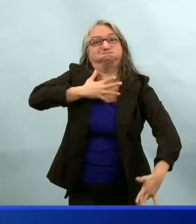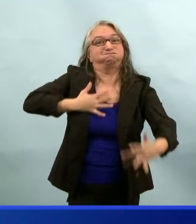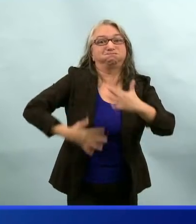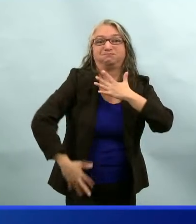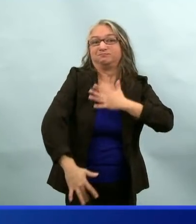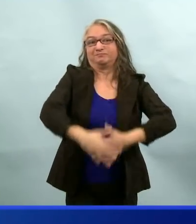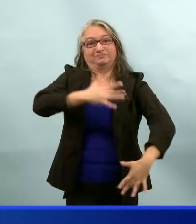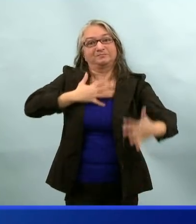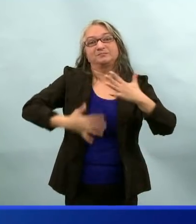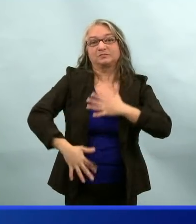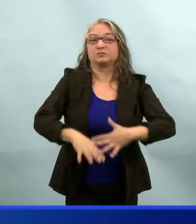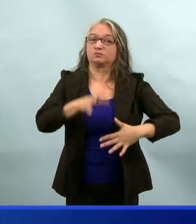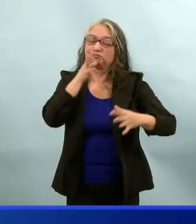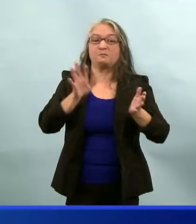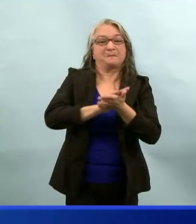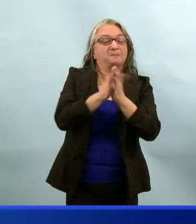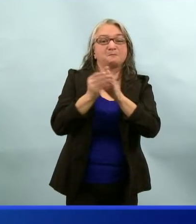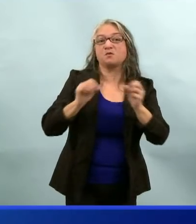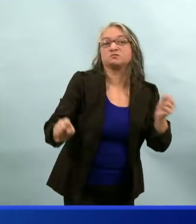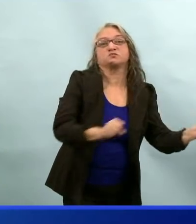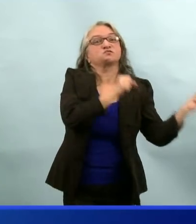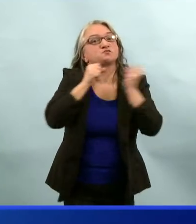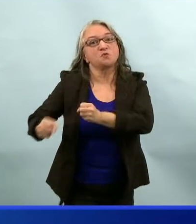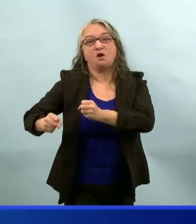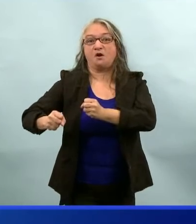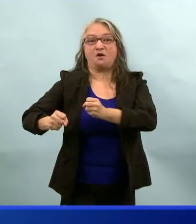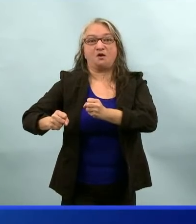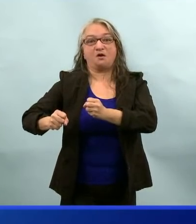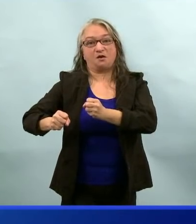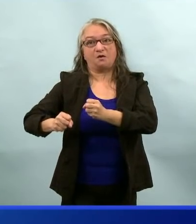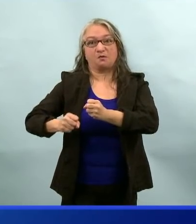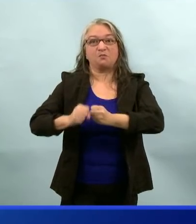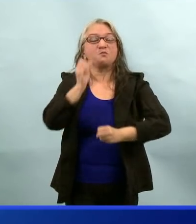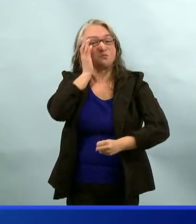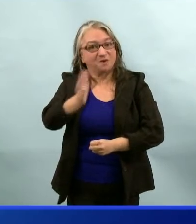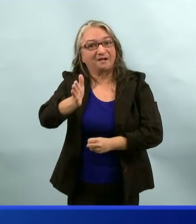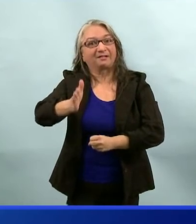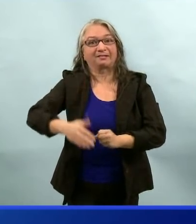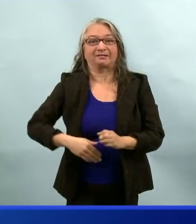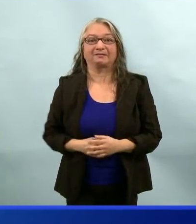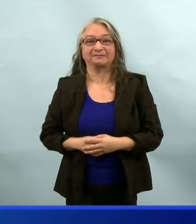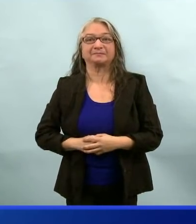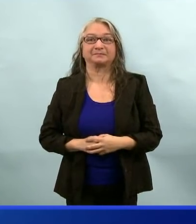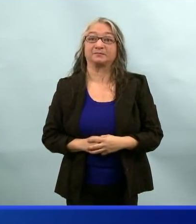than they were before and compensating for the fact that omicron looks a little different